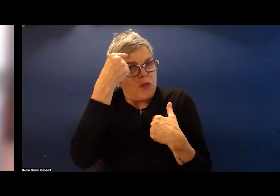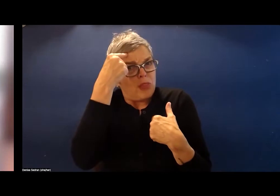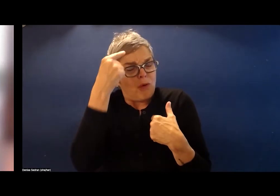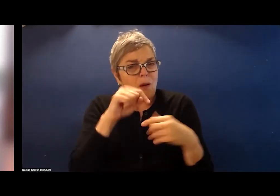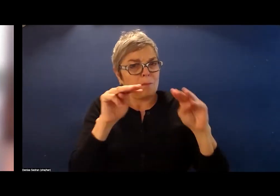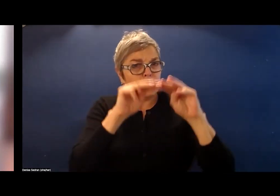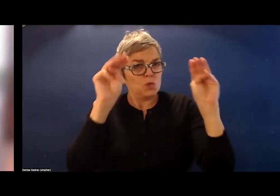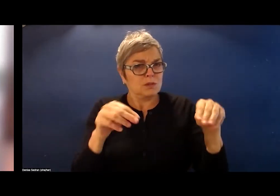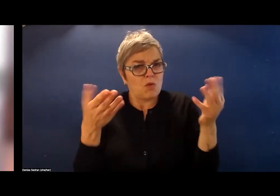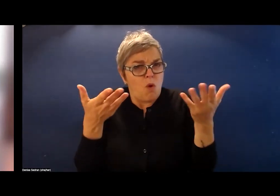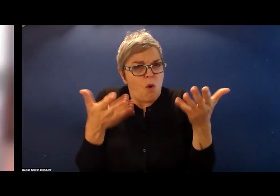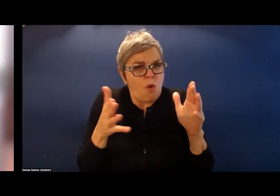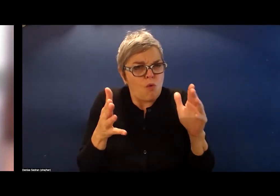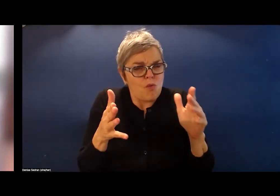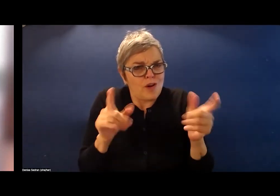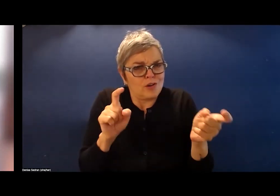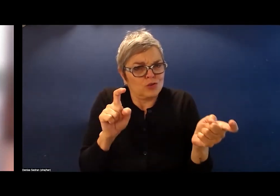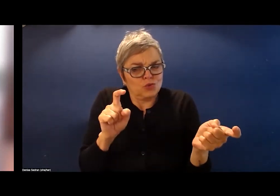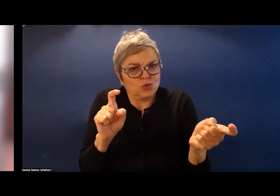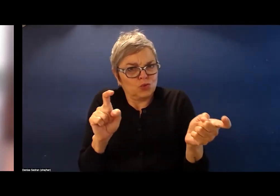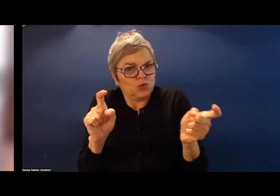of shifting from their